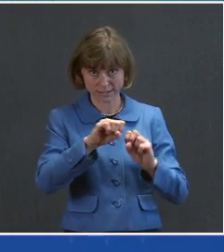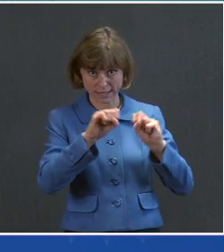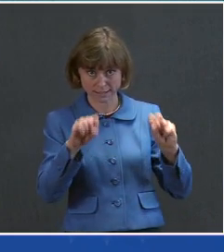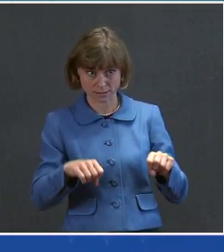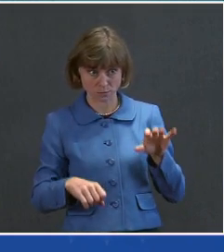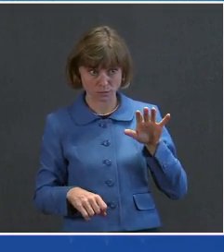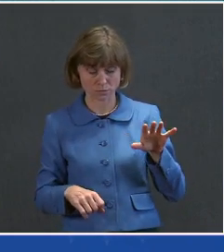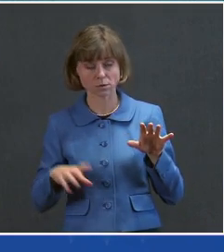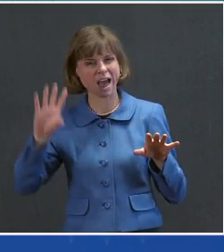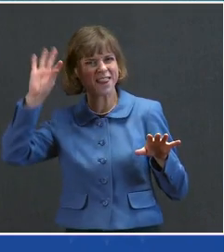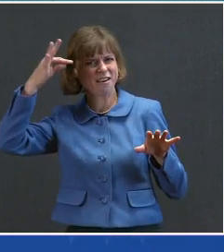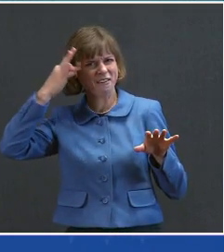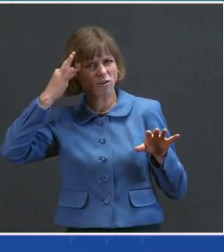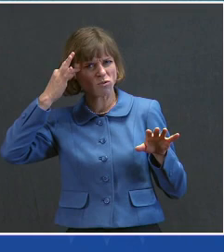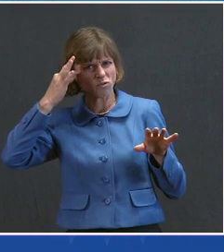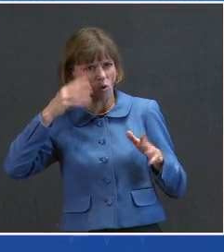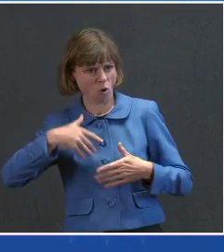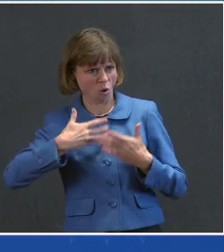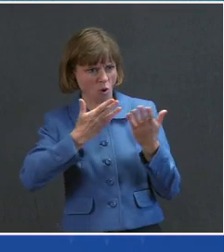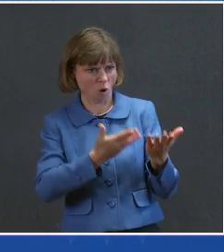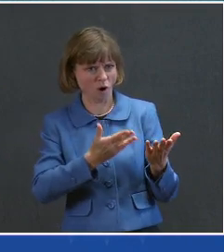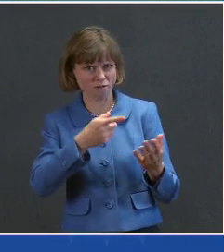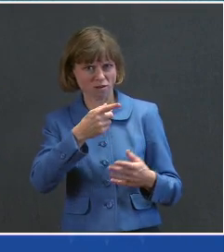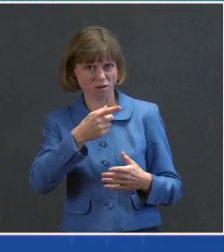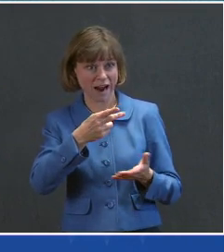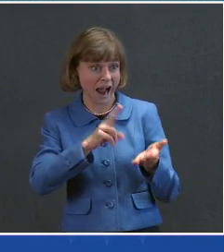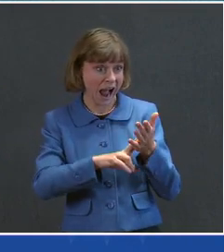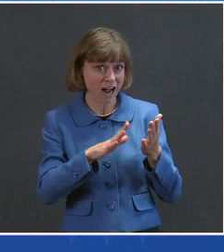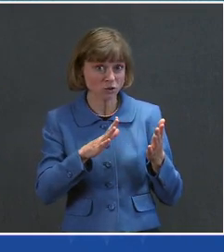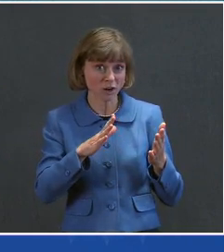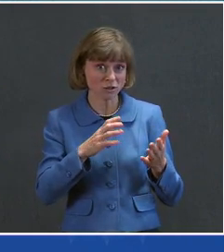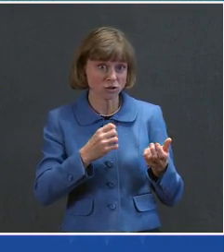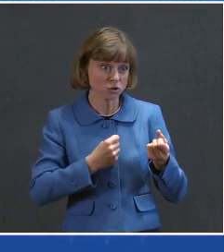technical contractor support, maybe using the Defense Production Act,